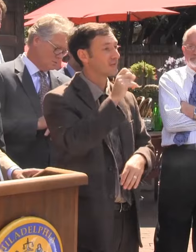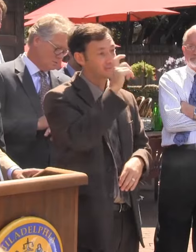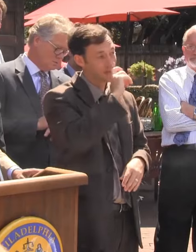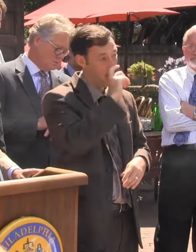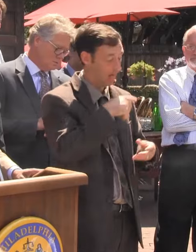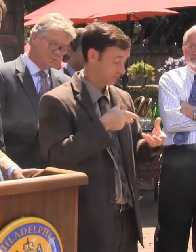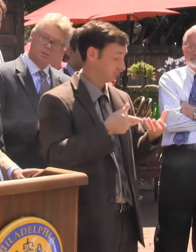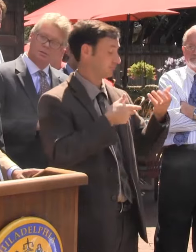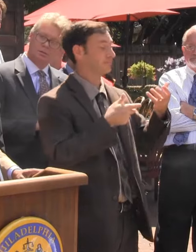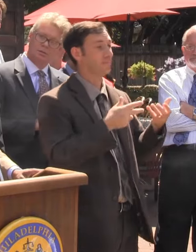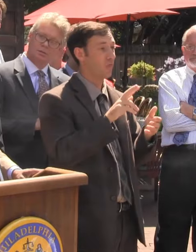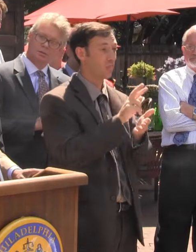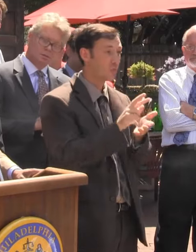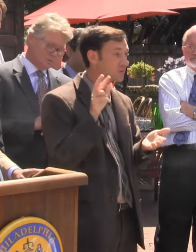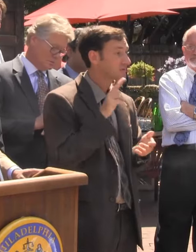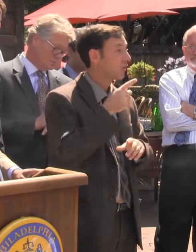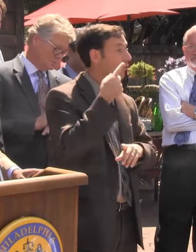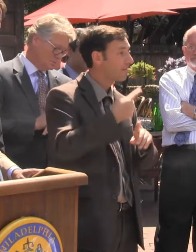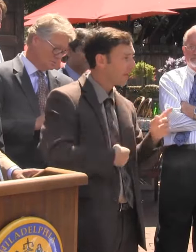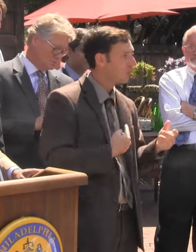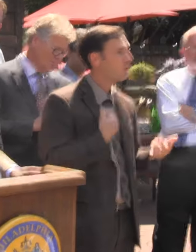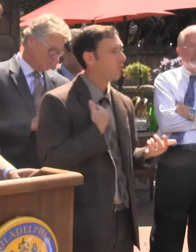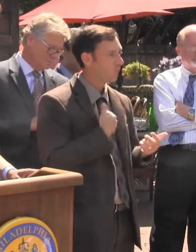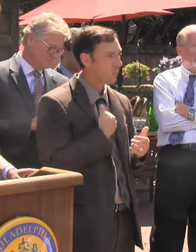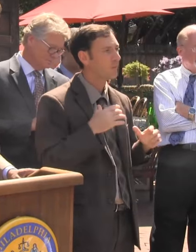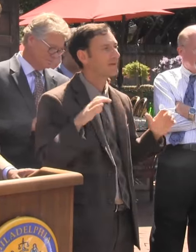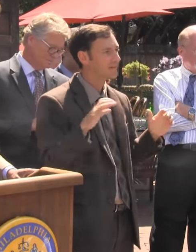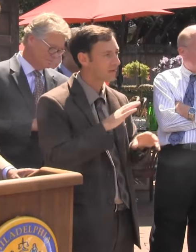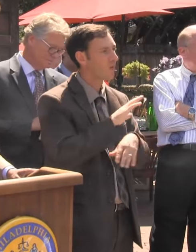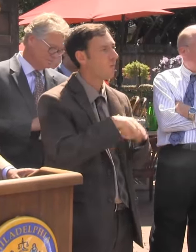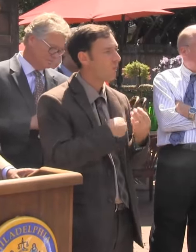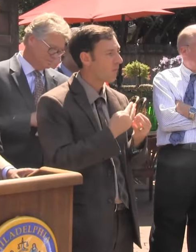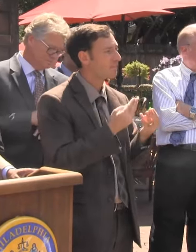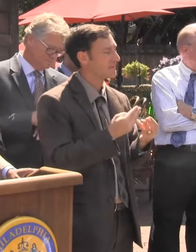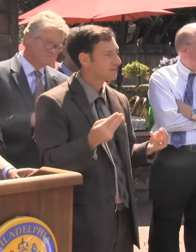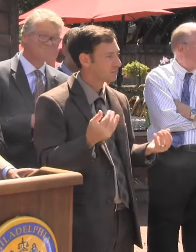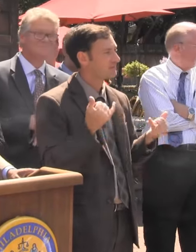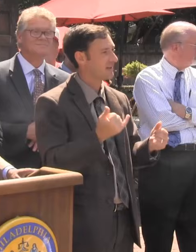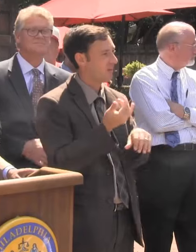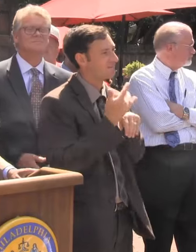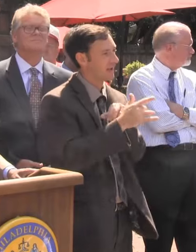guess three weeks ago, a month ago we did all the materials that are available for sale.